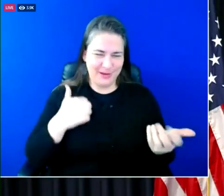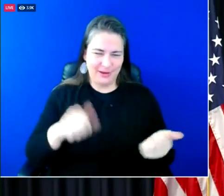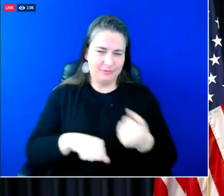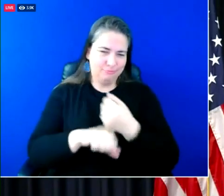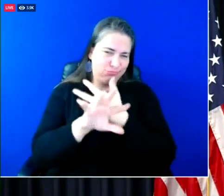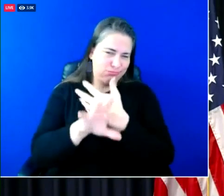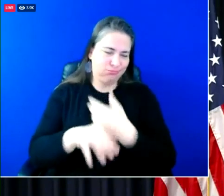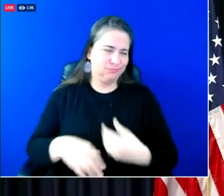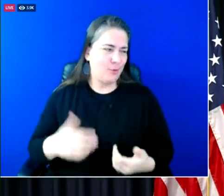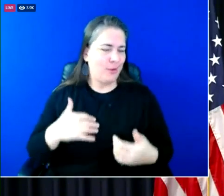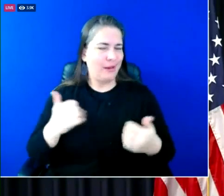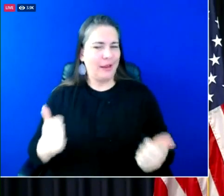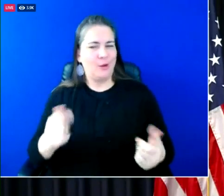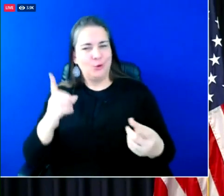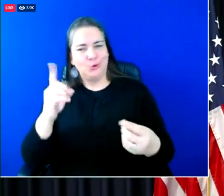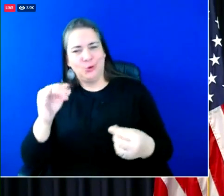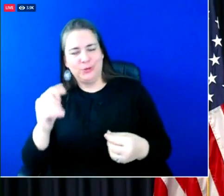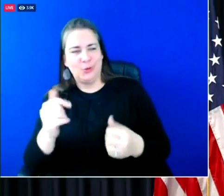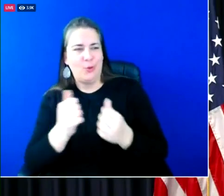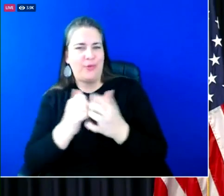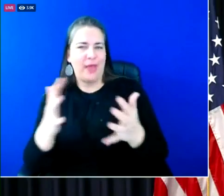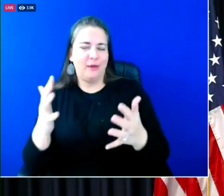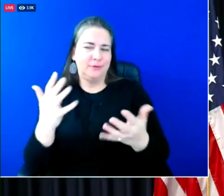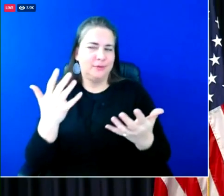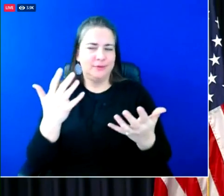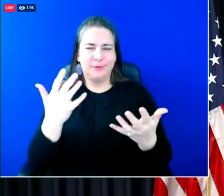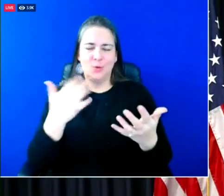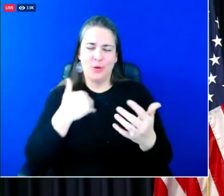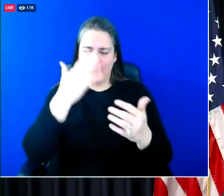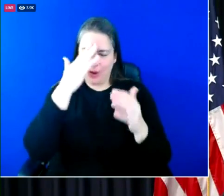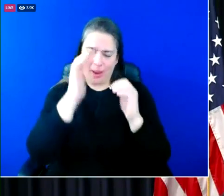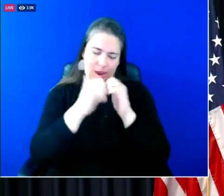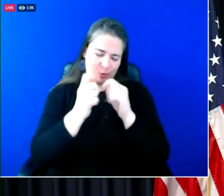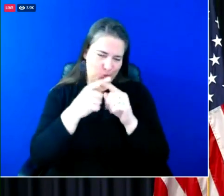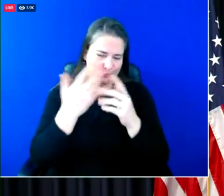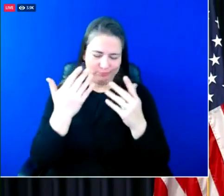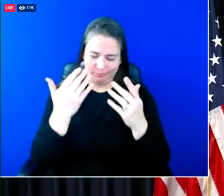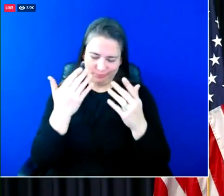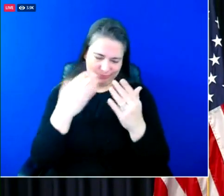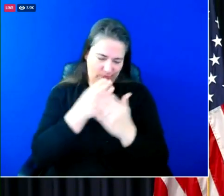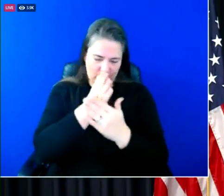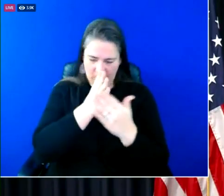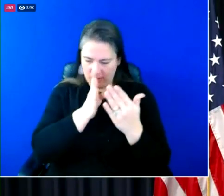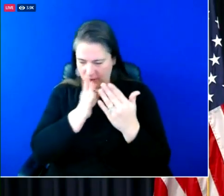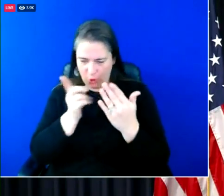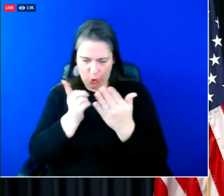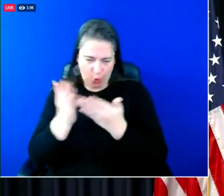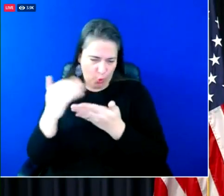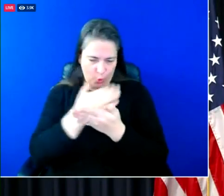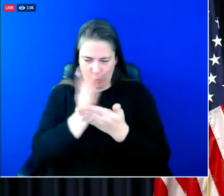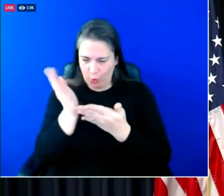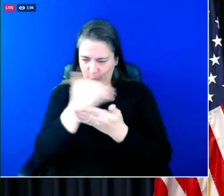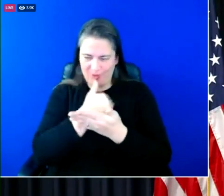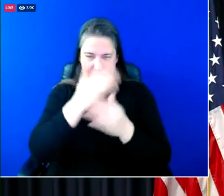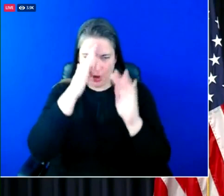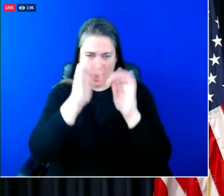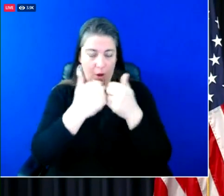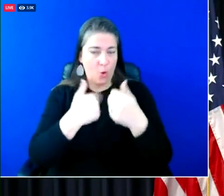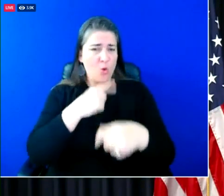that we need to do. We have worked so hard to protect one another that, uh,